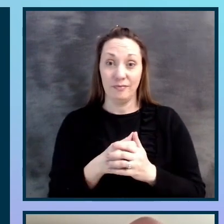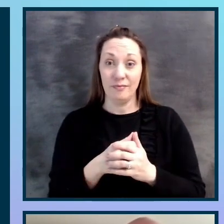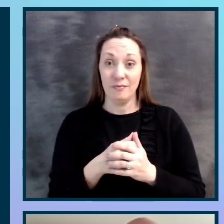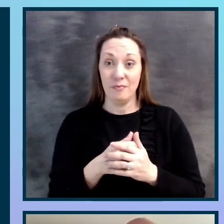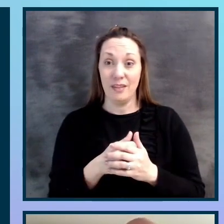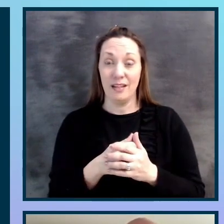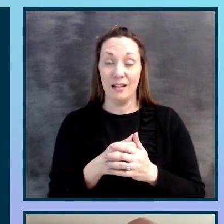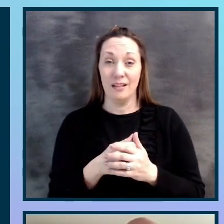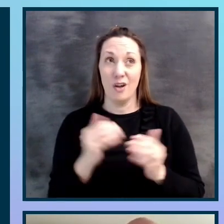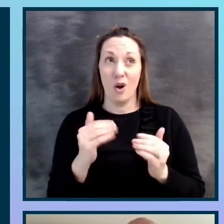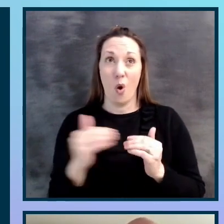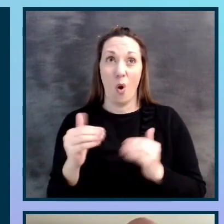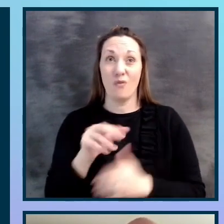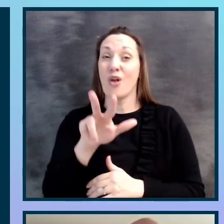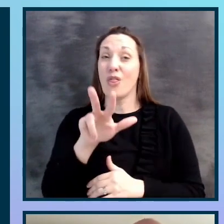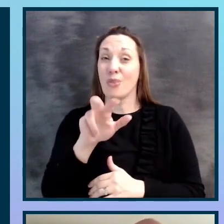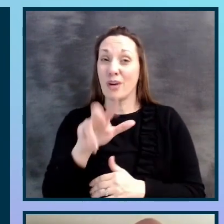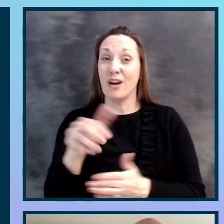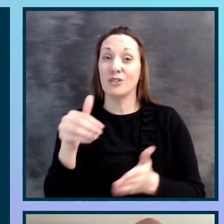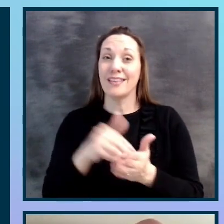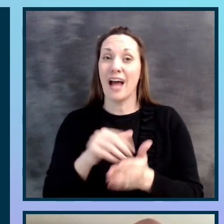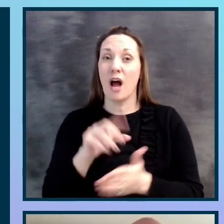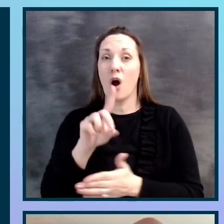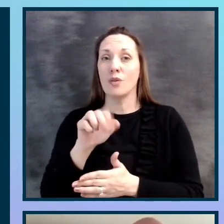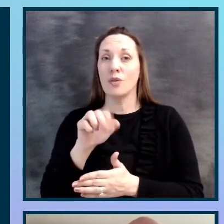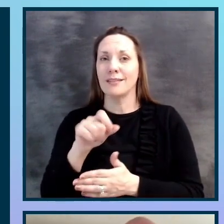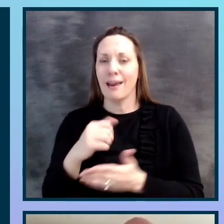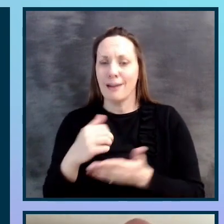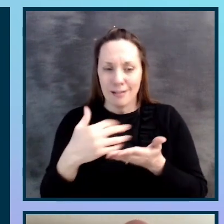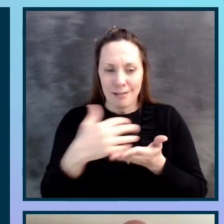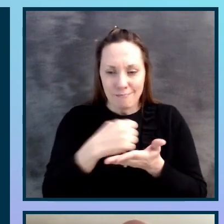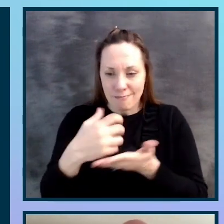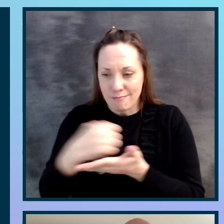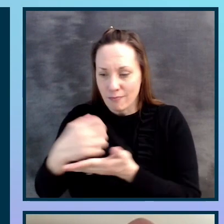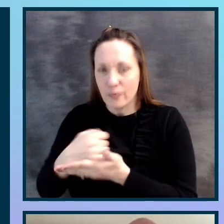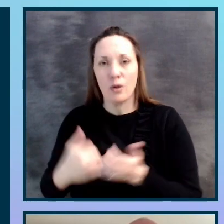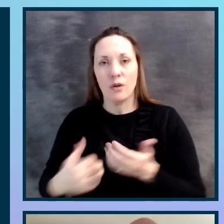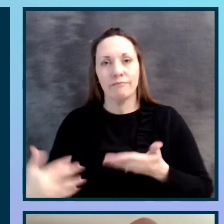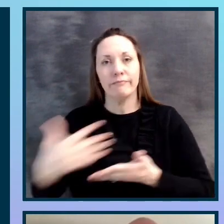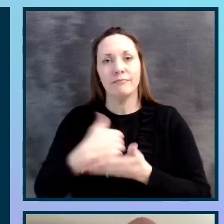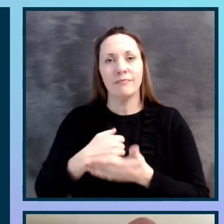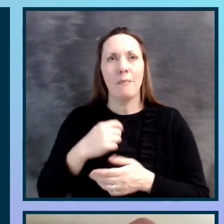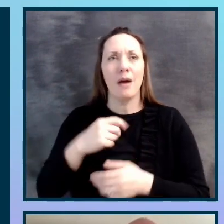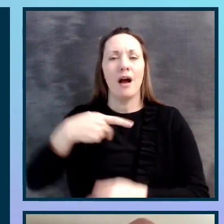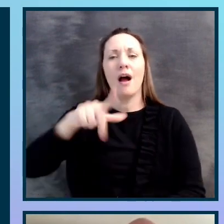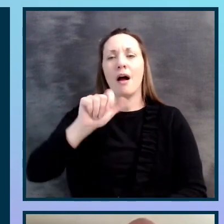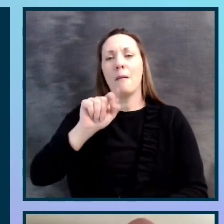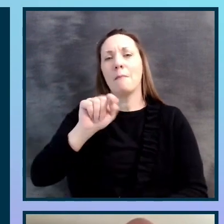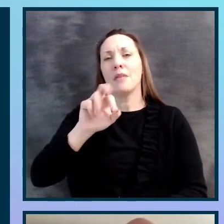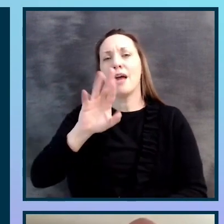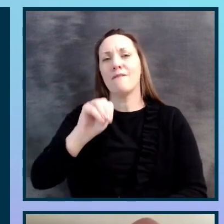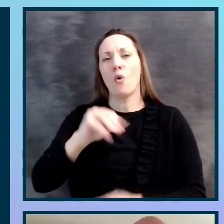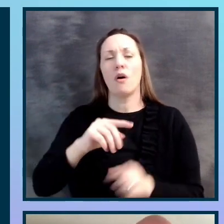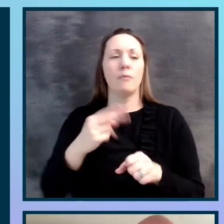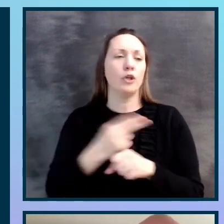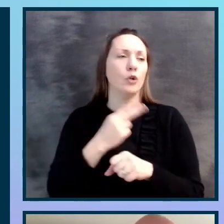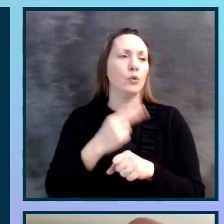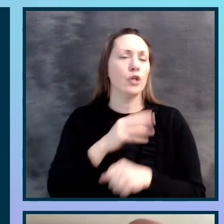over 300,000 data points collected. And we were collecting information about platform, user characteristics, font features, letter combinations.